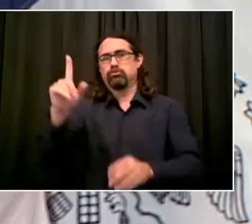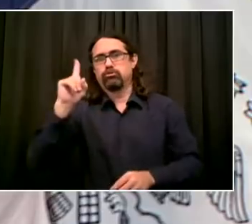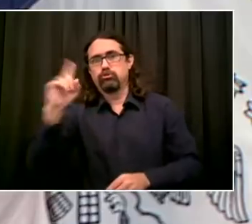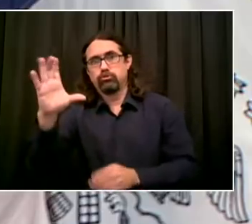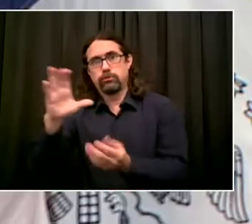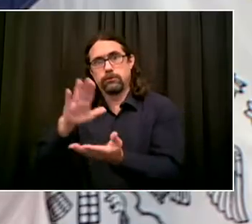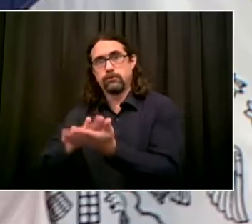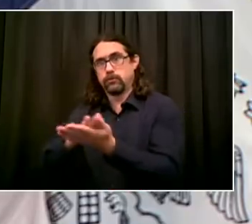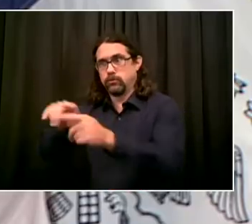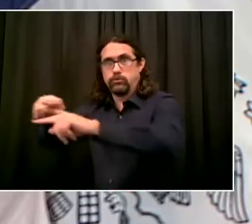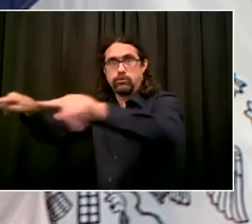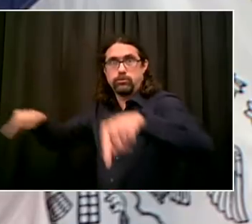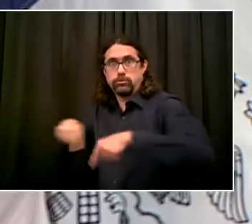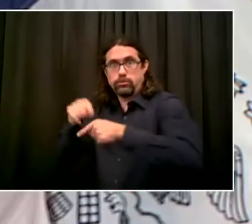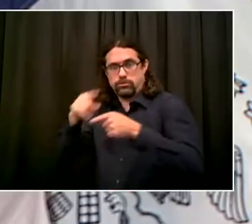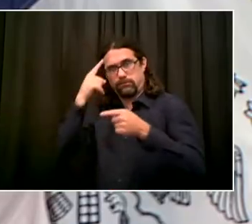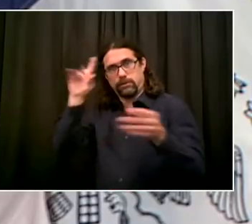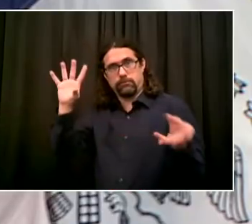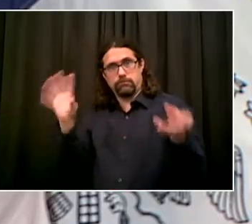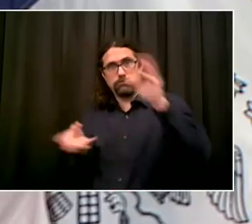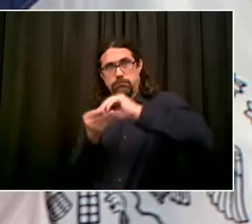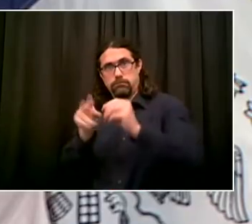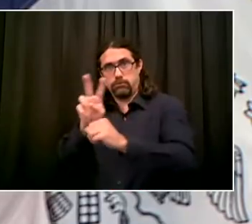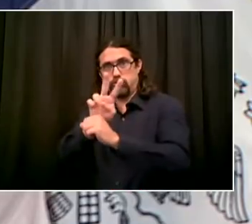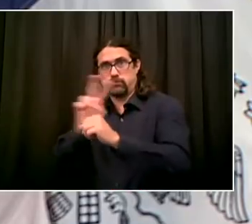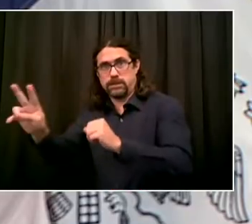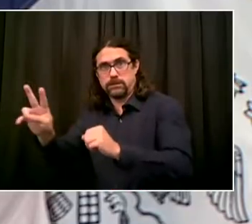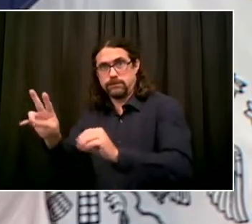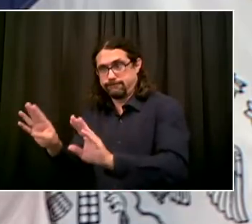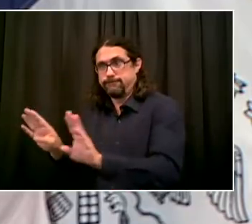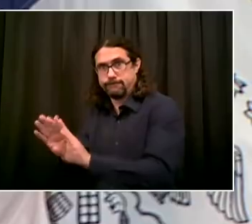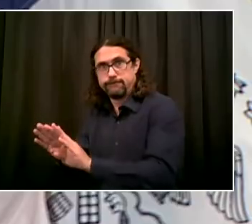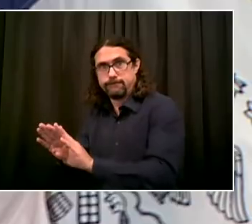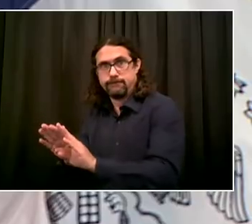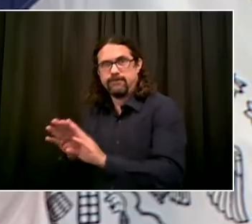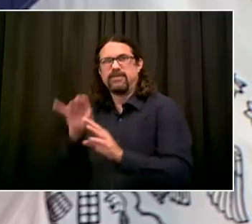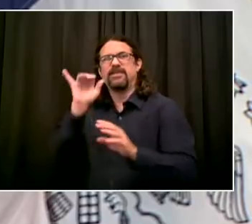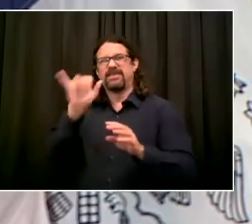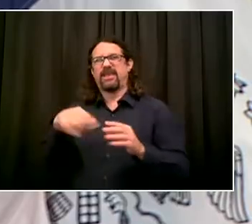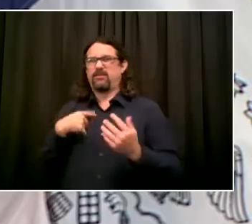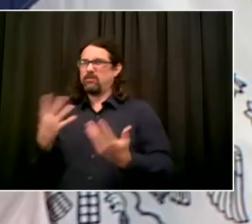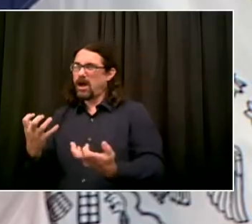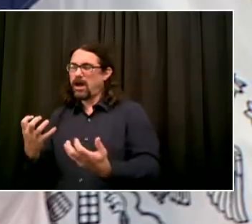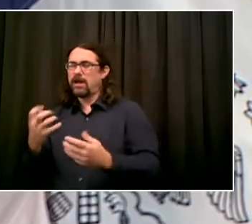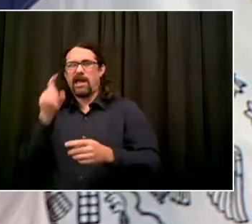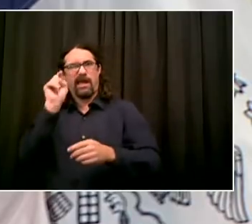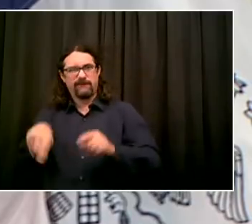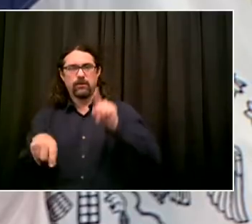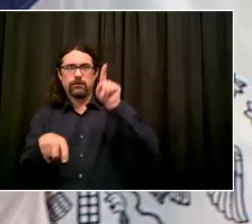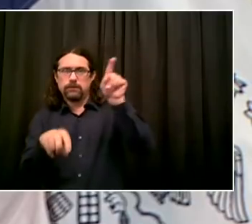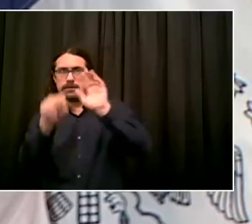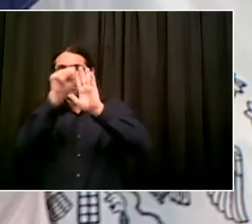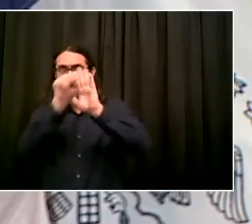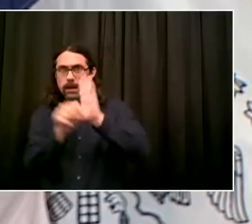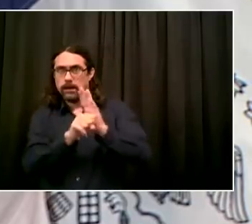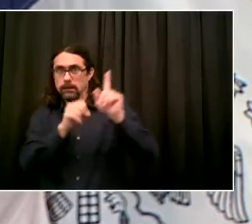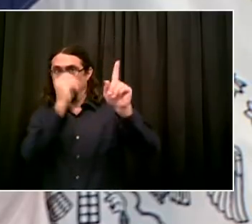AGIAN FOR THE CITY SYSTEMS, ATHT MEANS THERE IS ANOTHER 1500